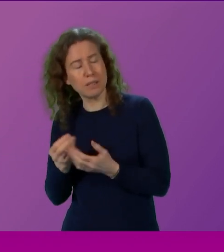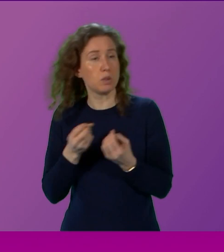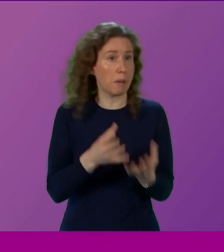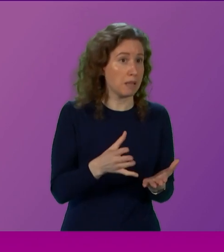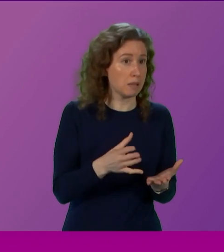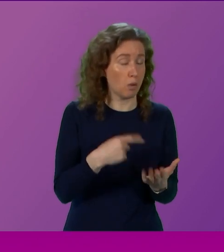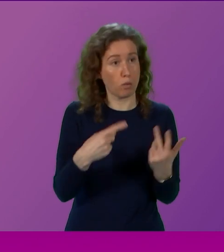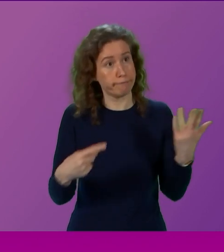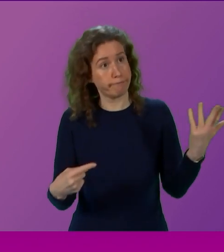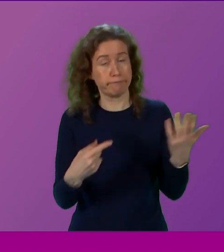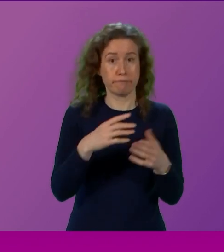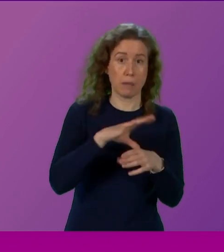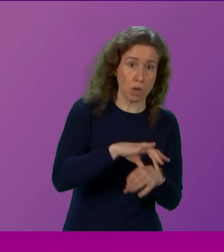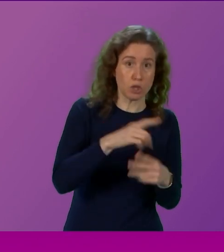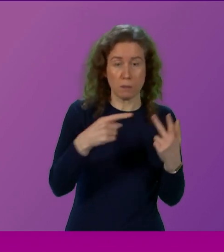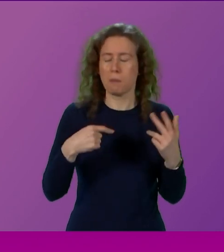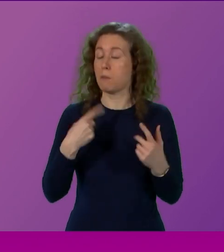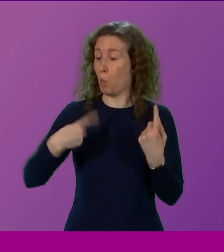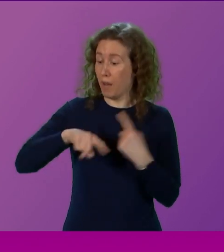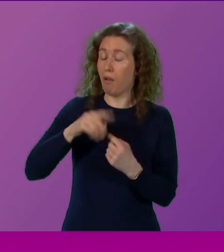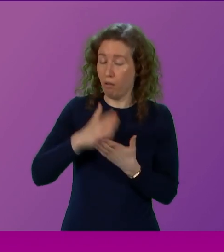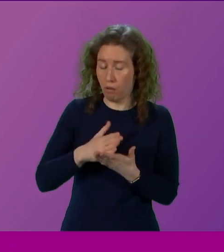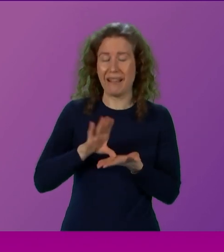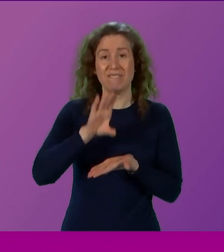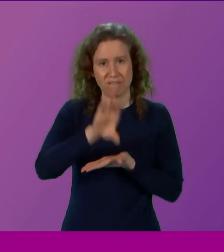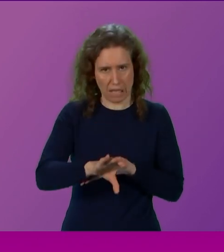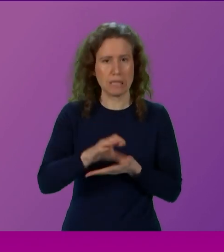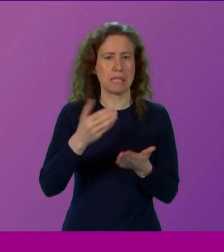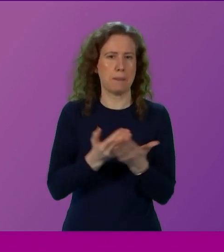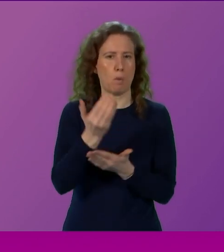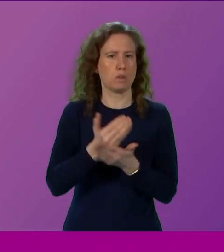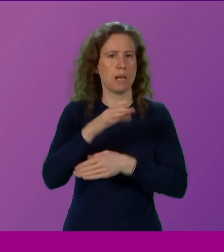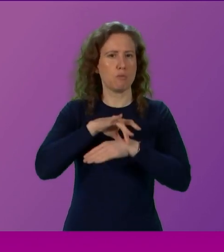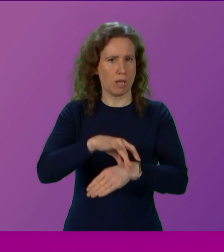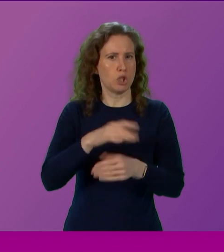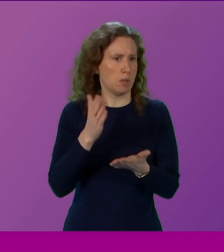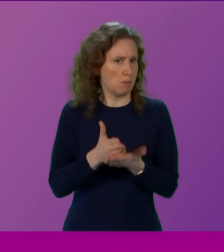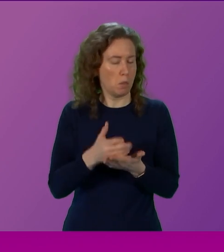We are investing strongly in modern apprenticeships. We have asked SDS to